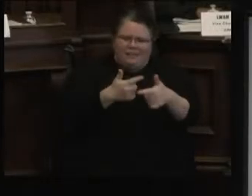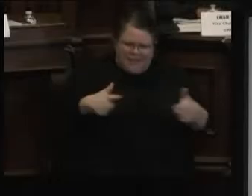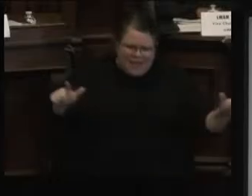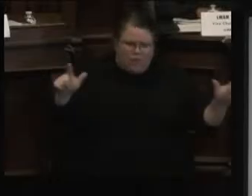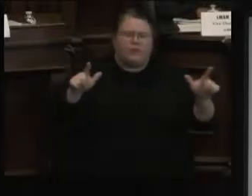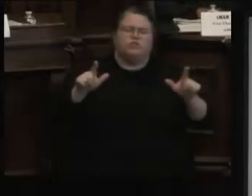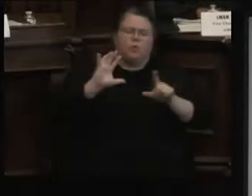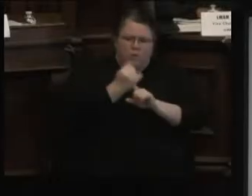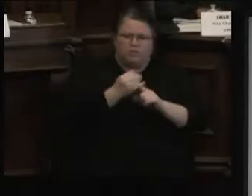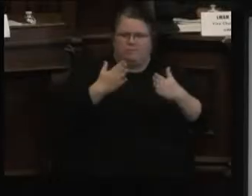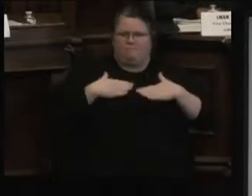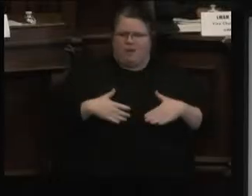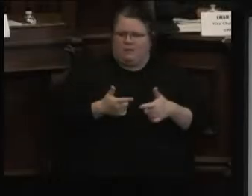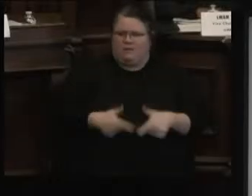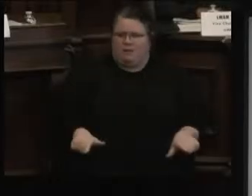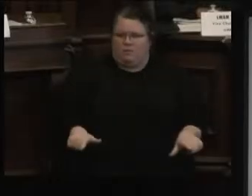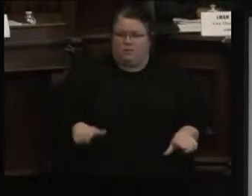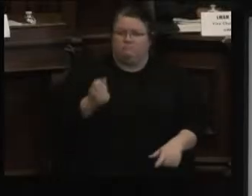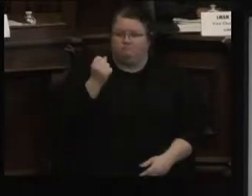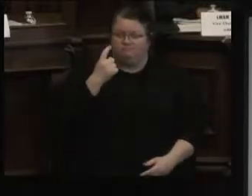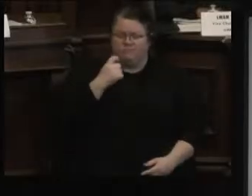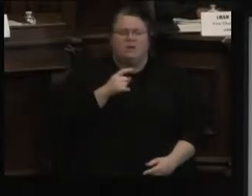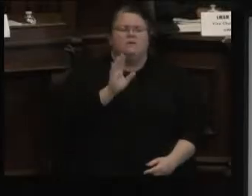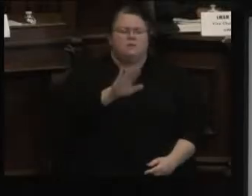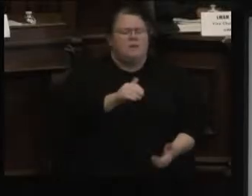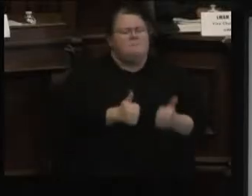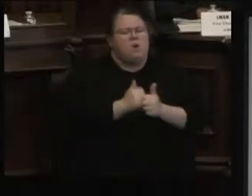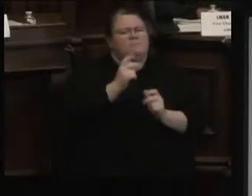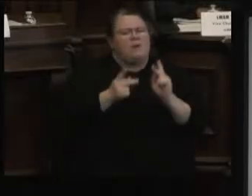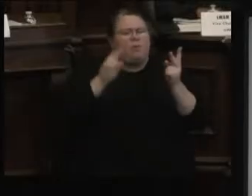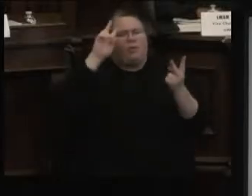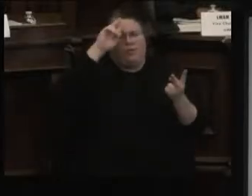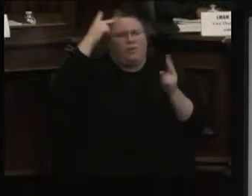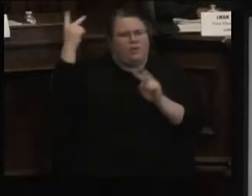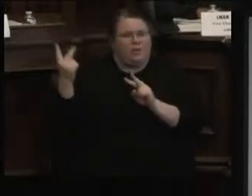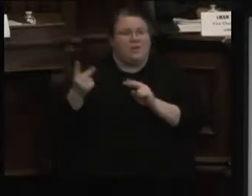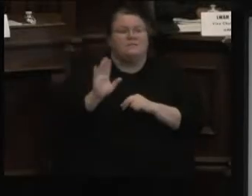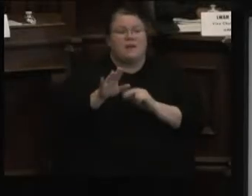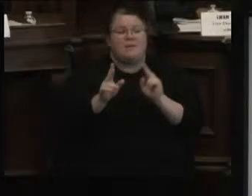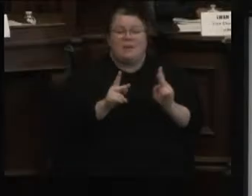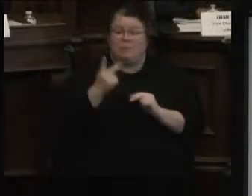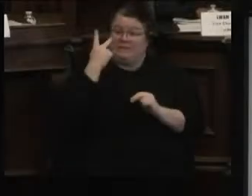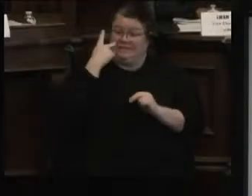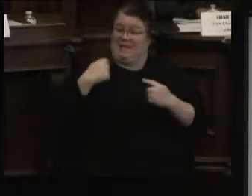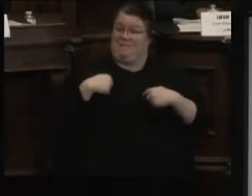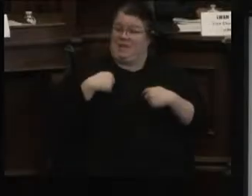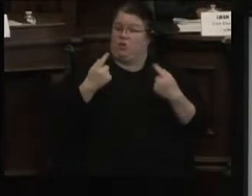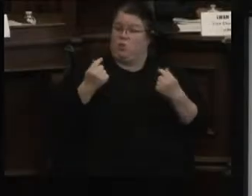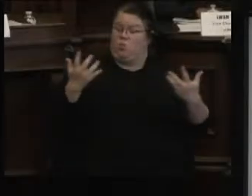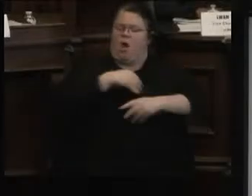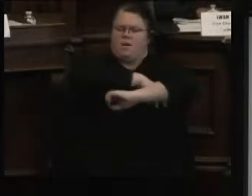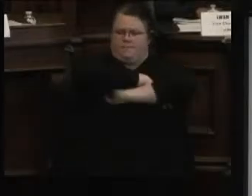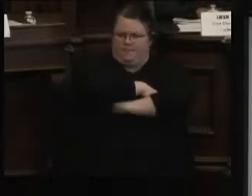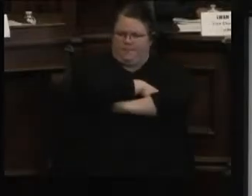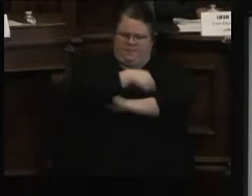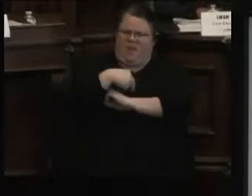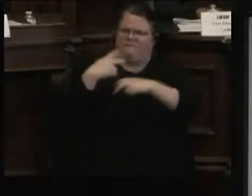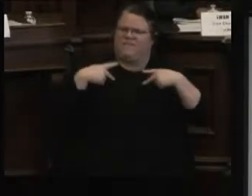important. But it is not just about words. It's about language, culture and body language. One of the things